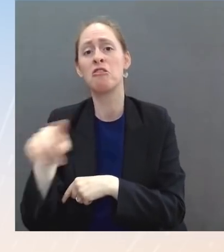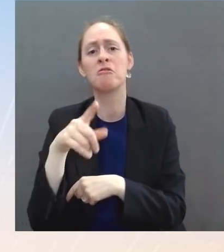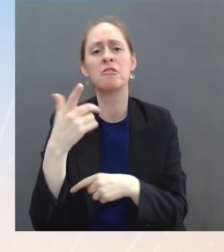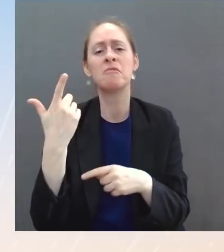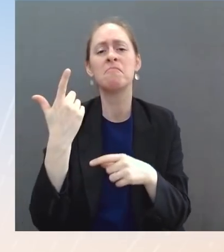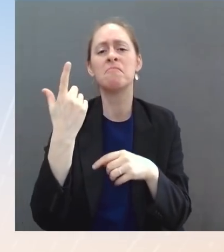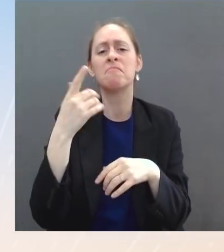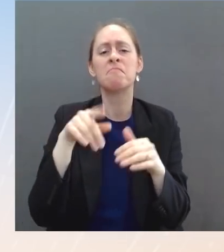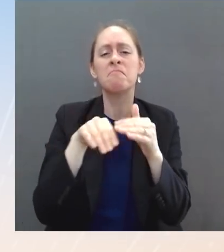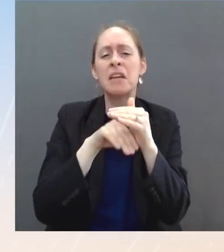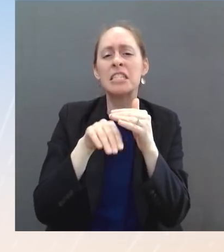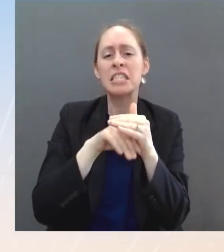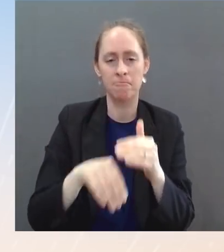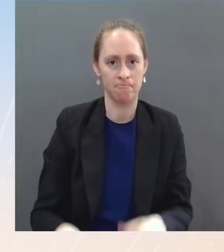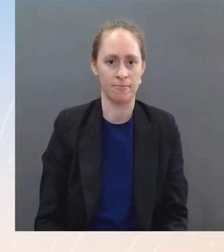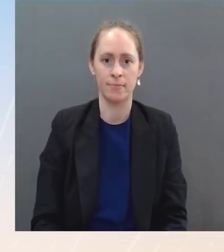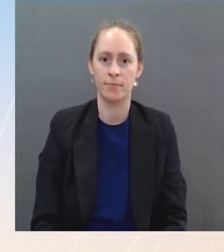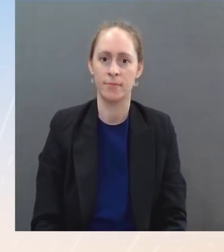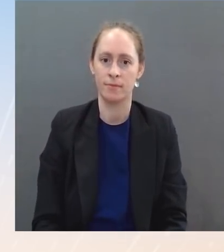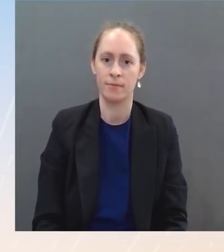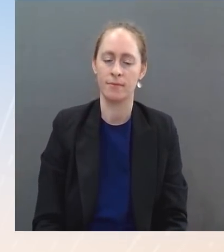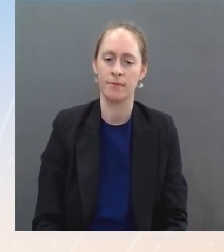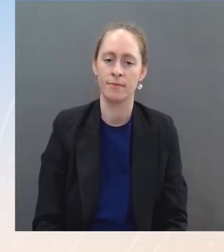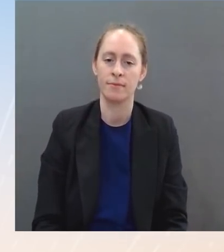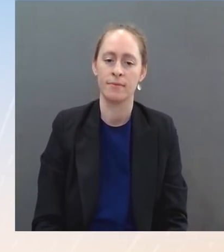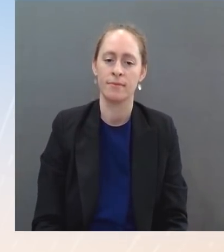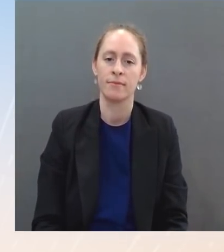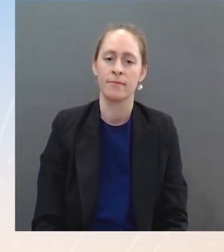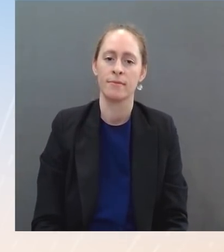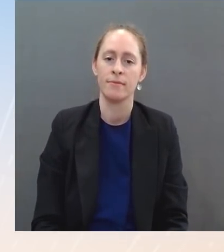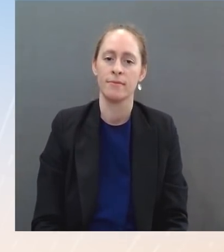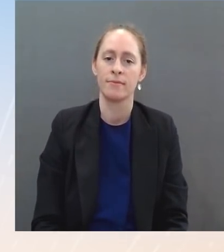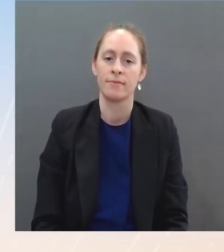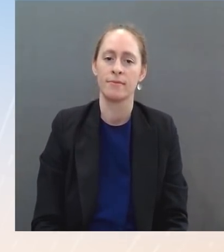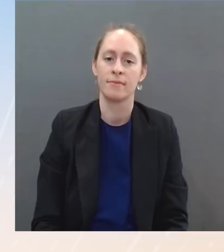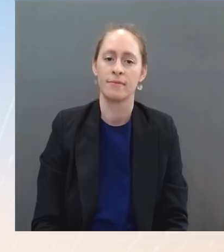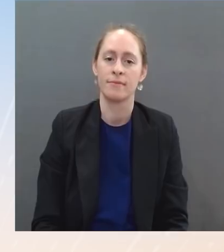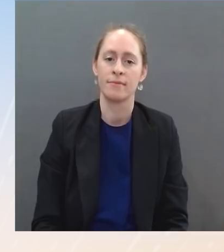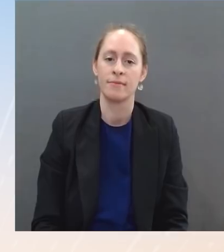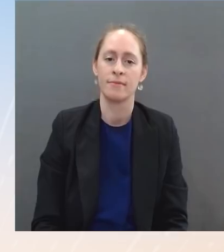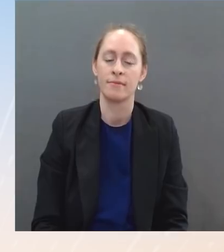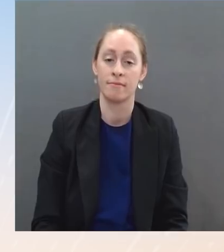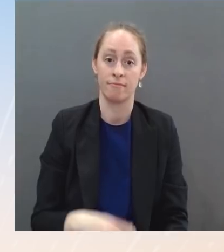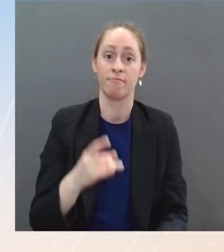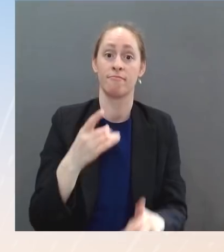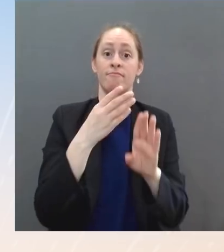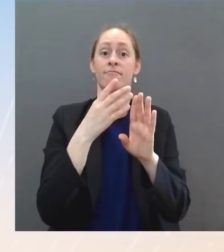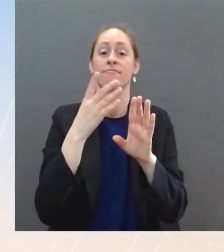when President former President Obama was president and President Biden was vice president -- that's a mouthful --